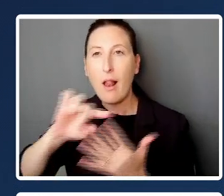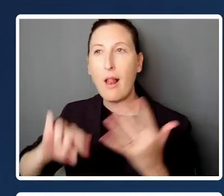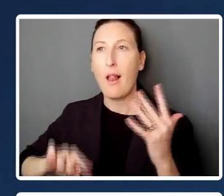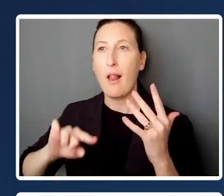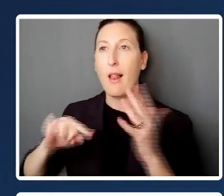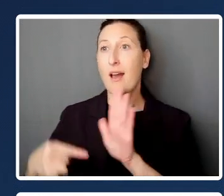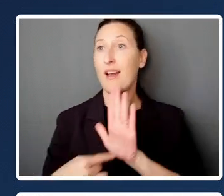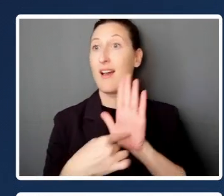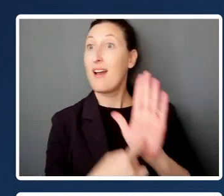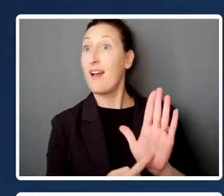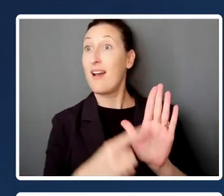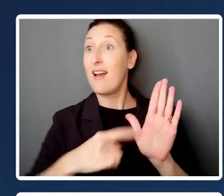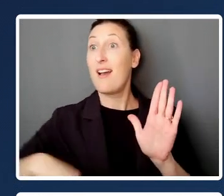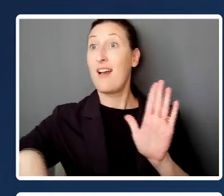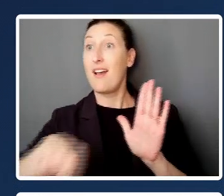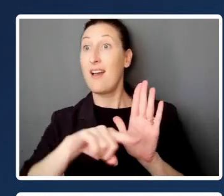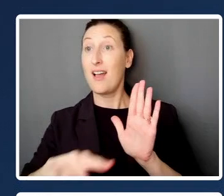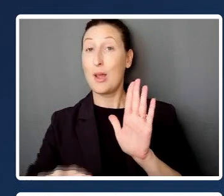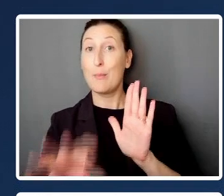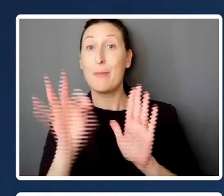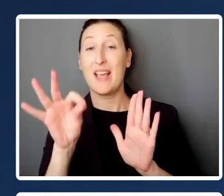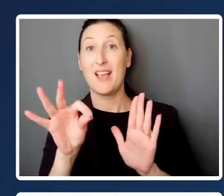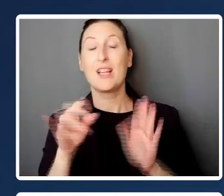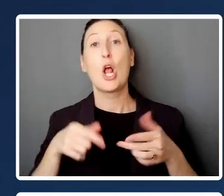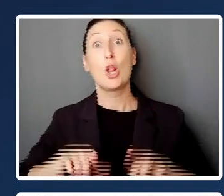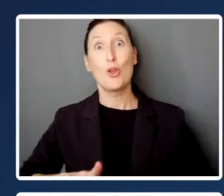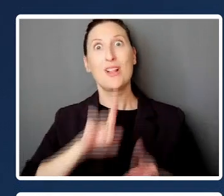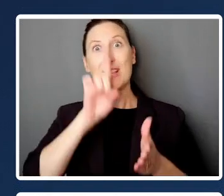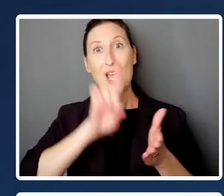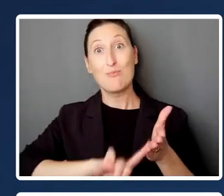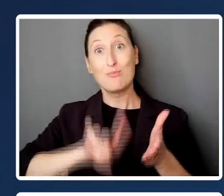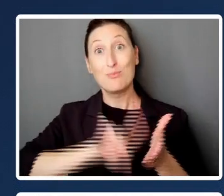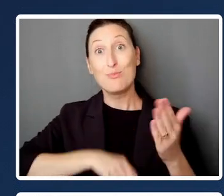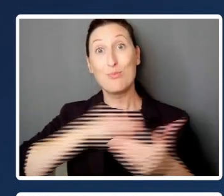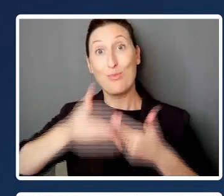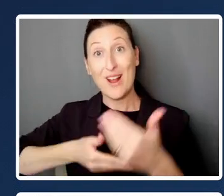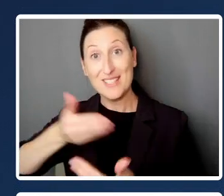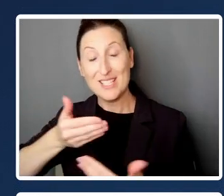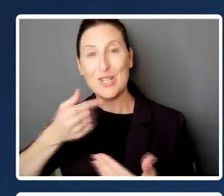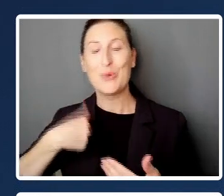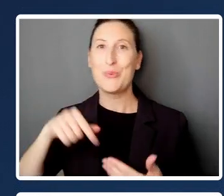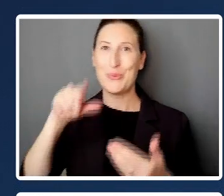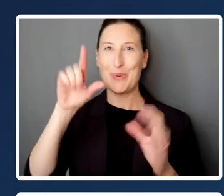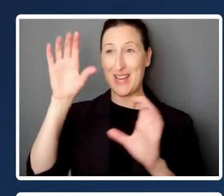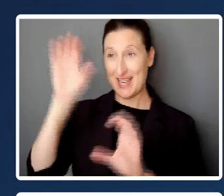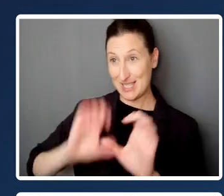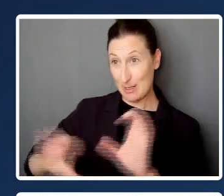learning research process, we also explored the museum galleries in depth and considered how